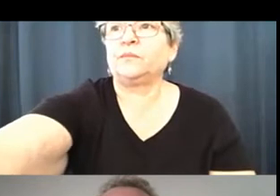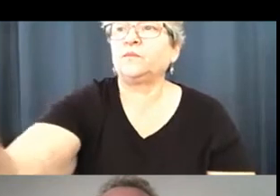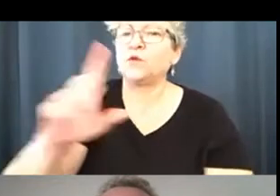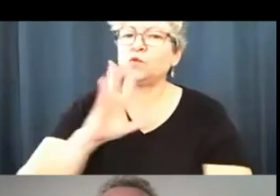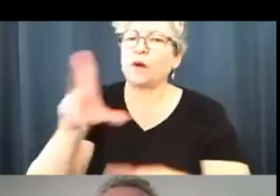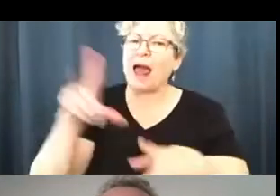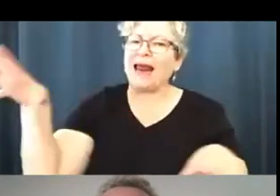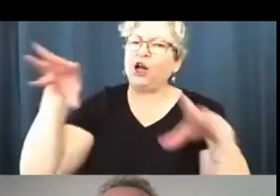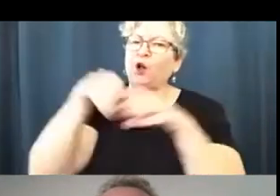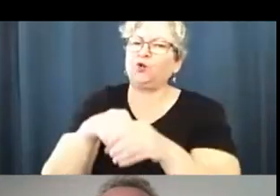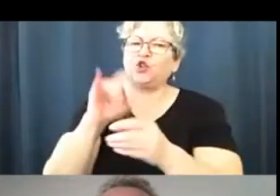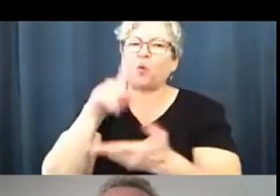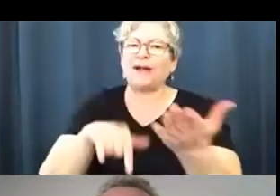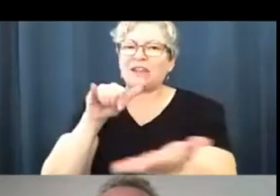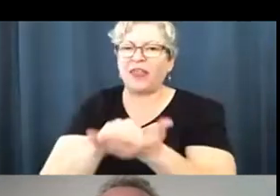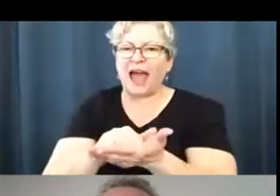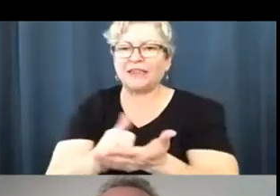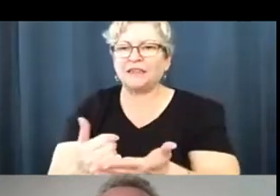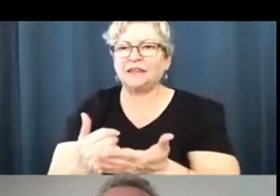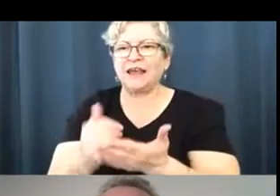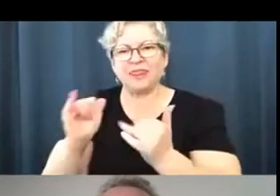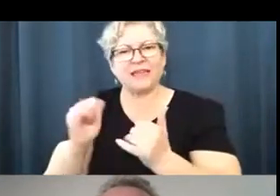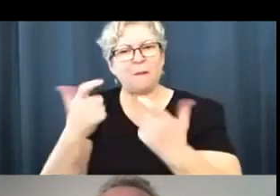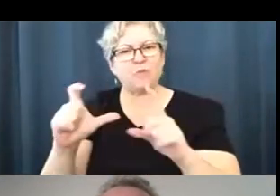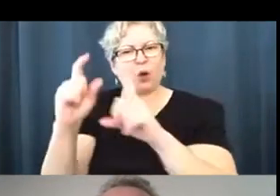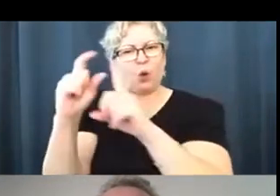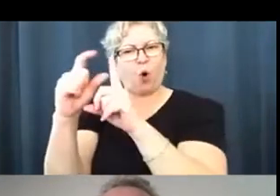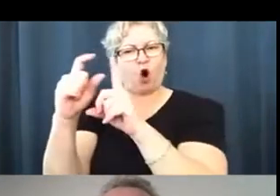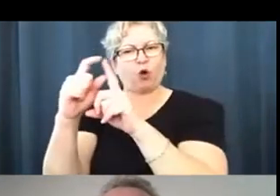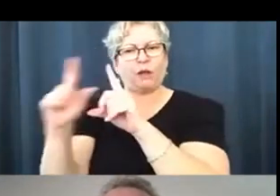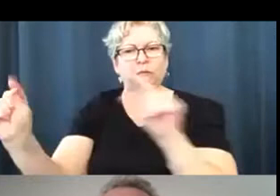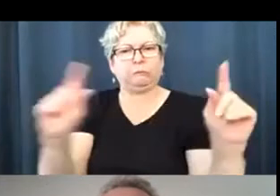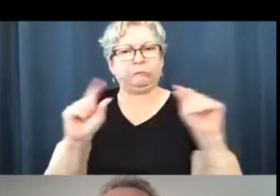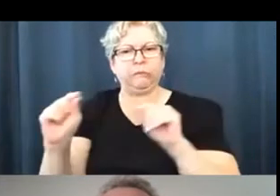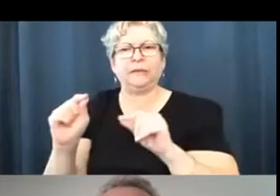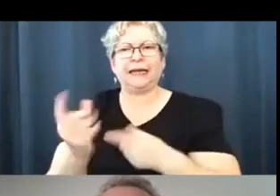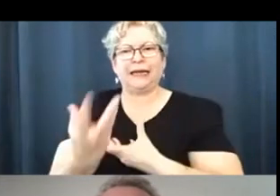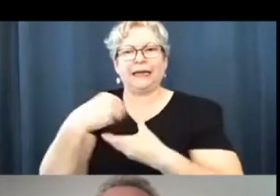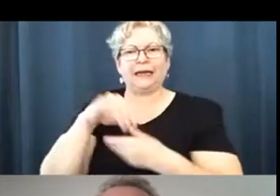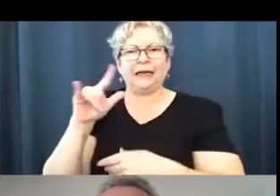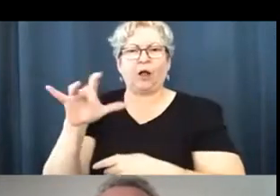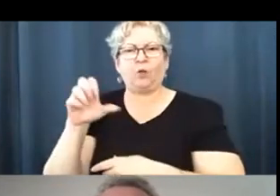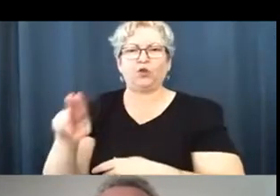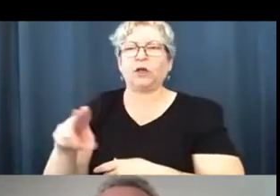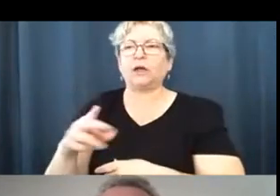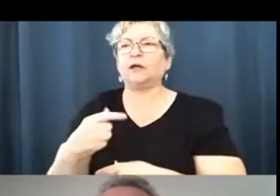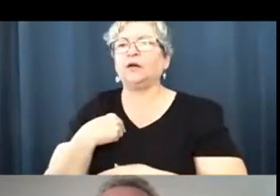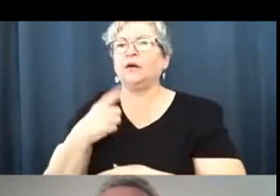and we've got an adapted definition from globaldiversitypractice.com.